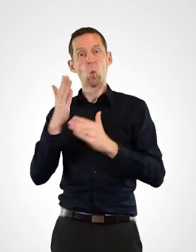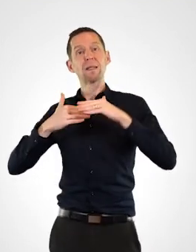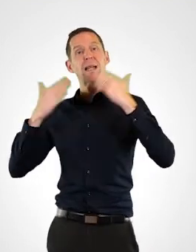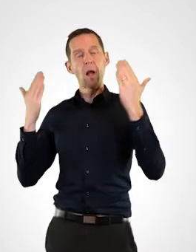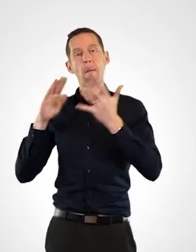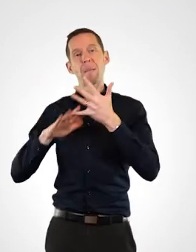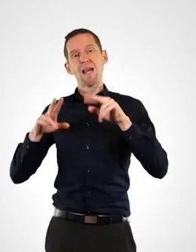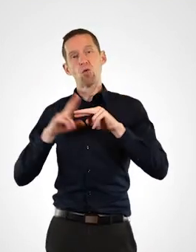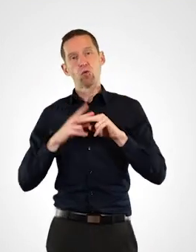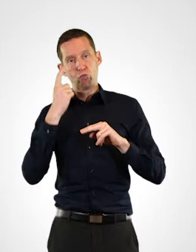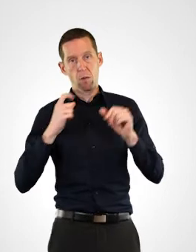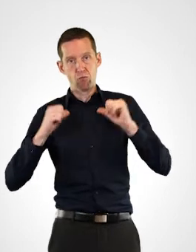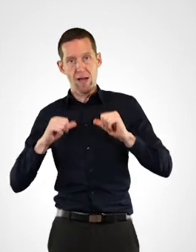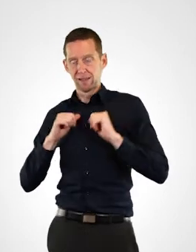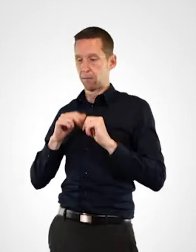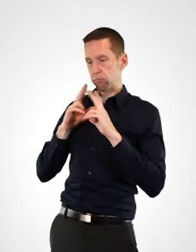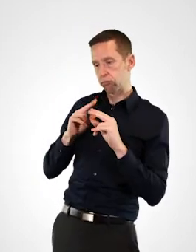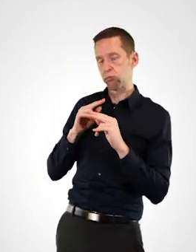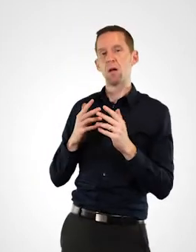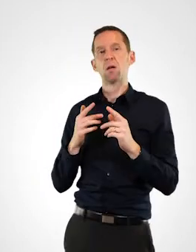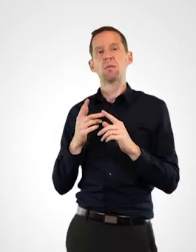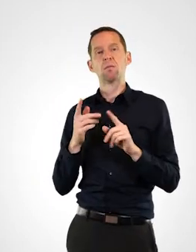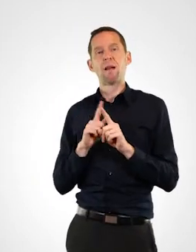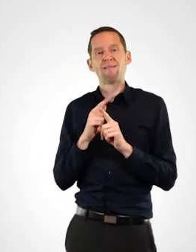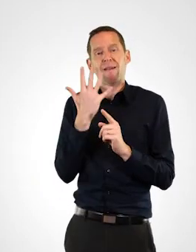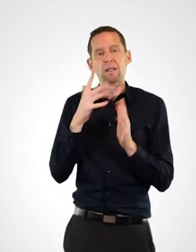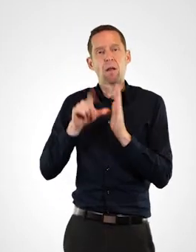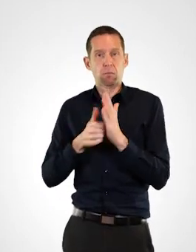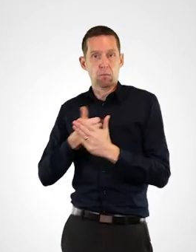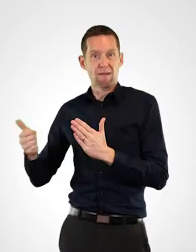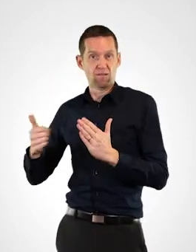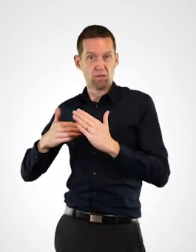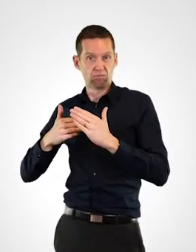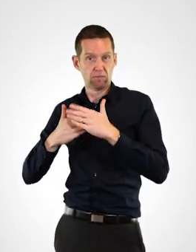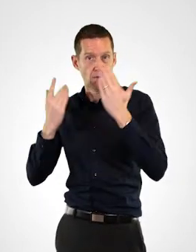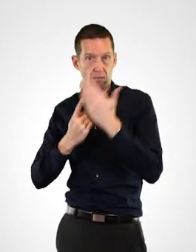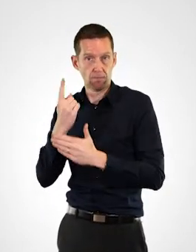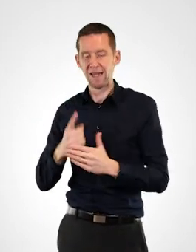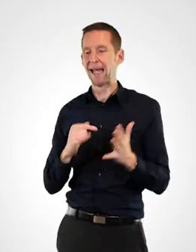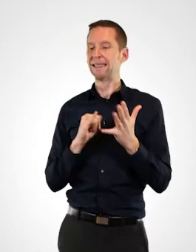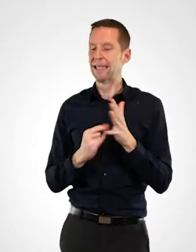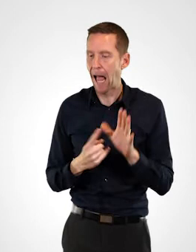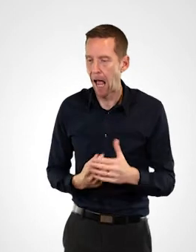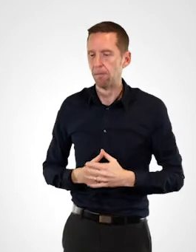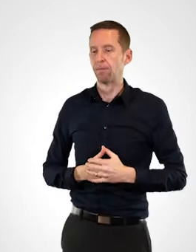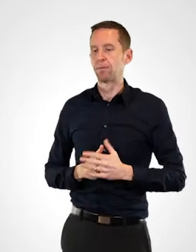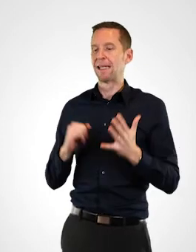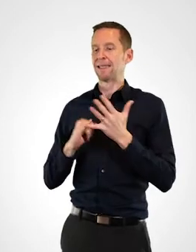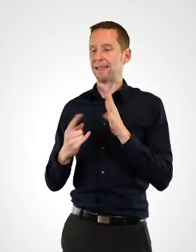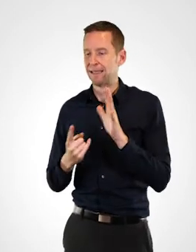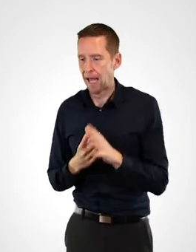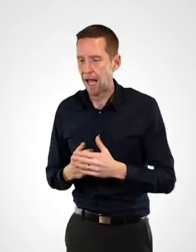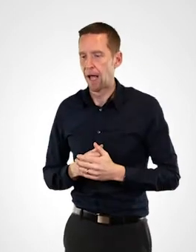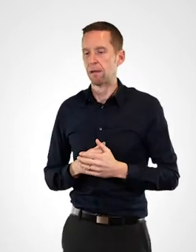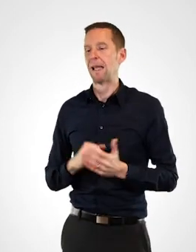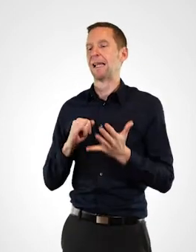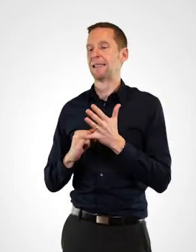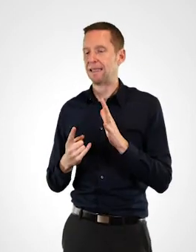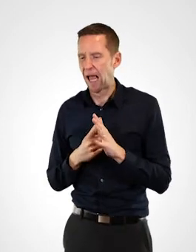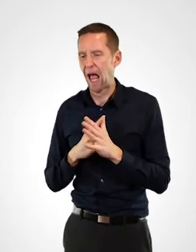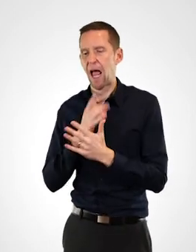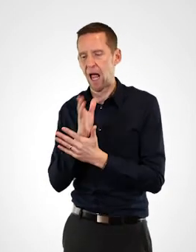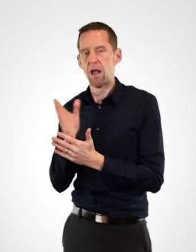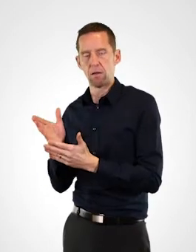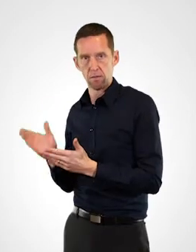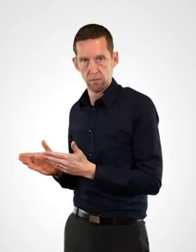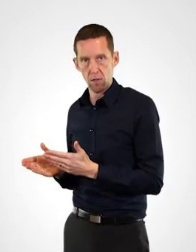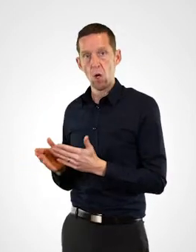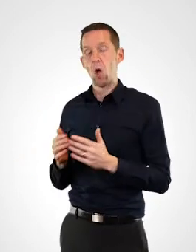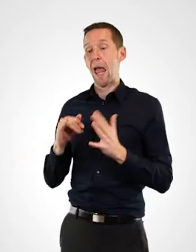So parents would model, say, "sa, sa, sa", and leave time in between